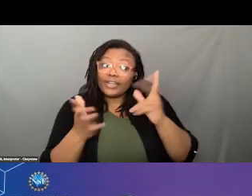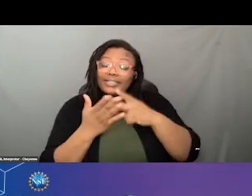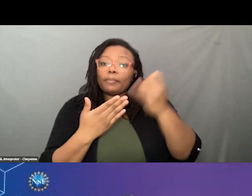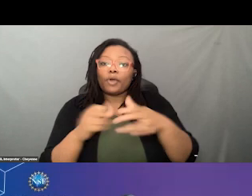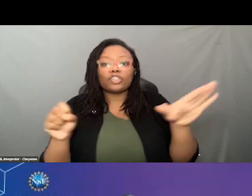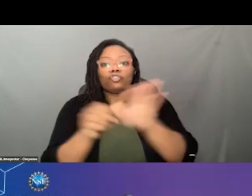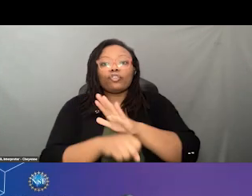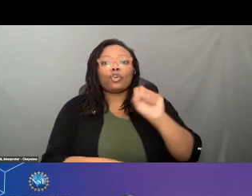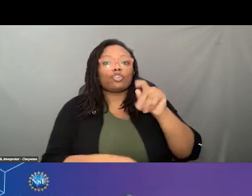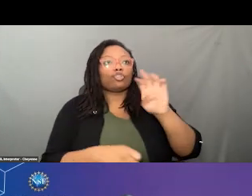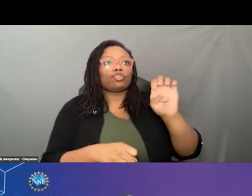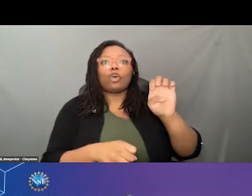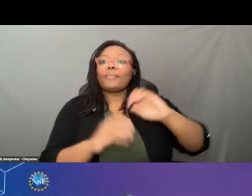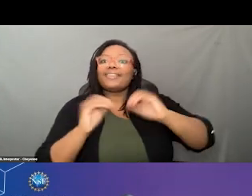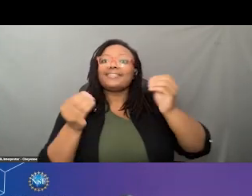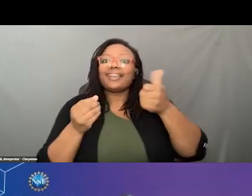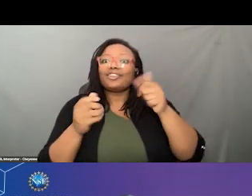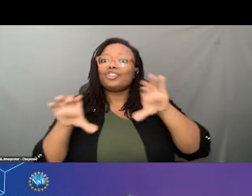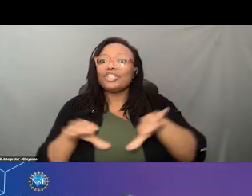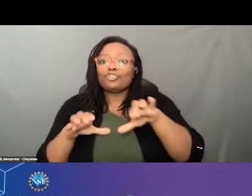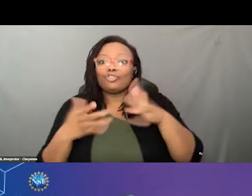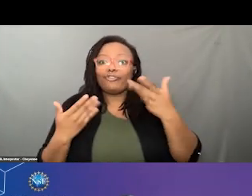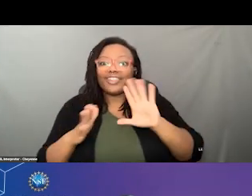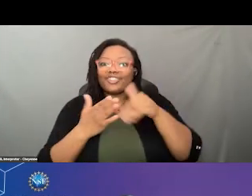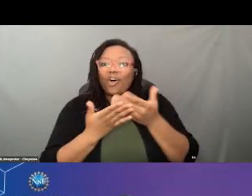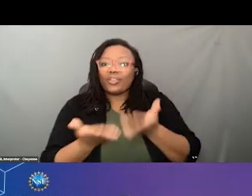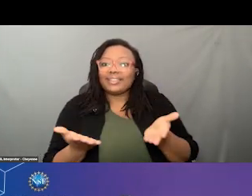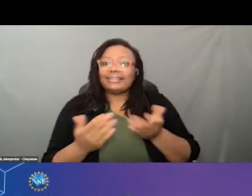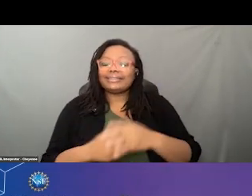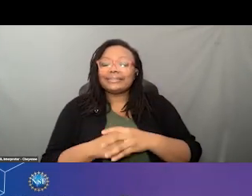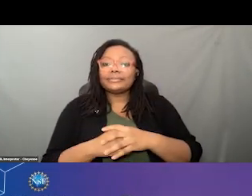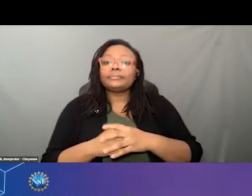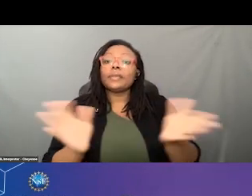you've completed the scope, that there's nothing further you need to do.